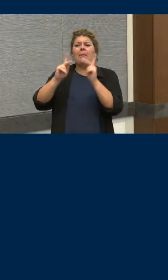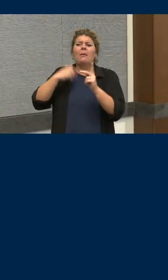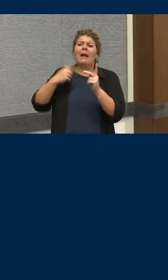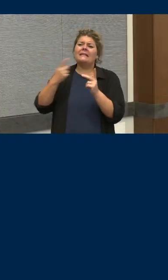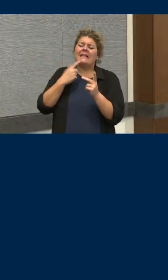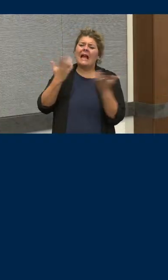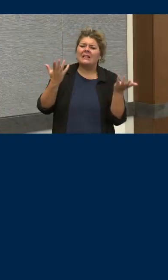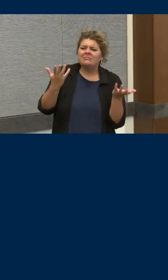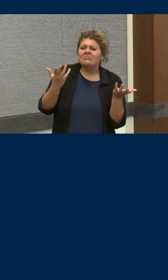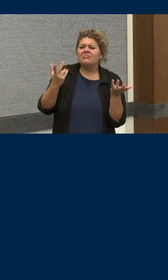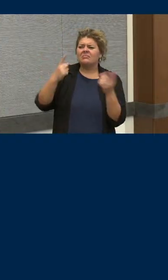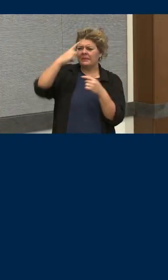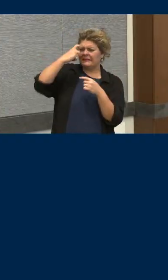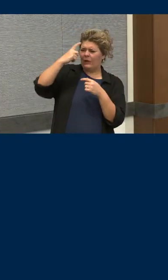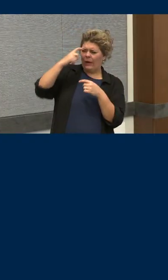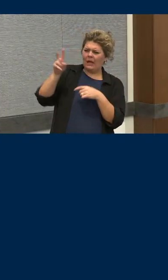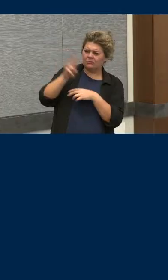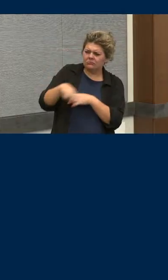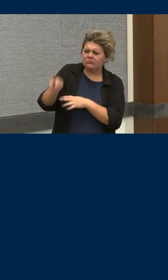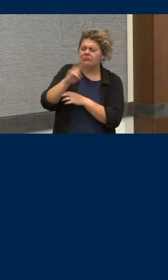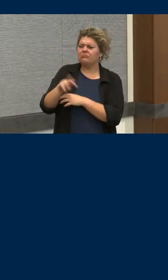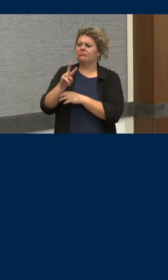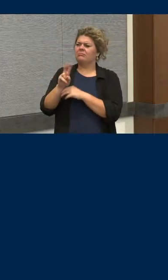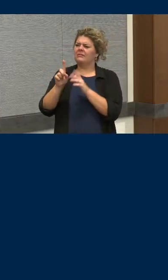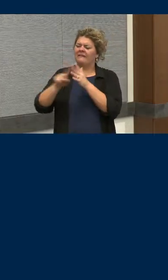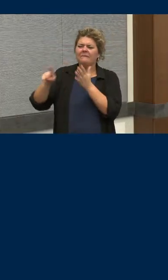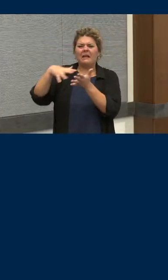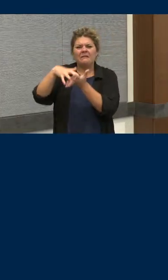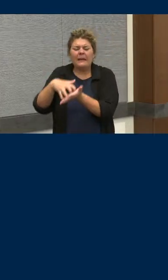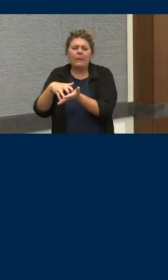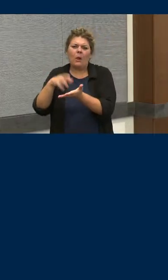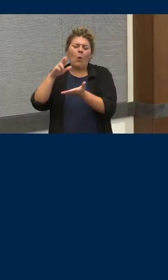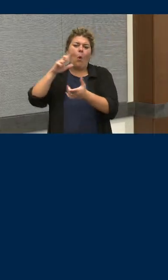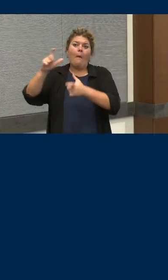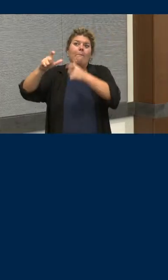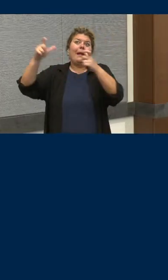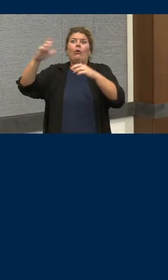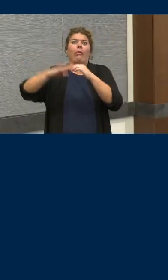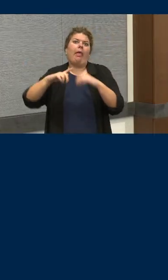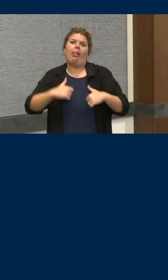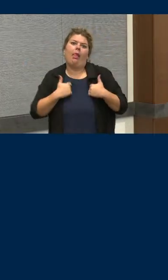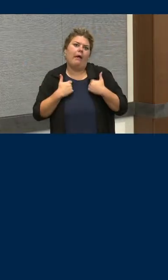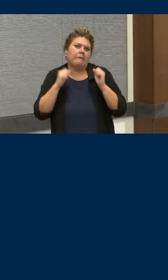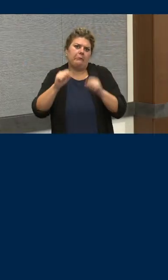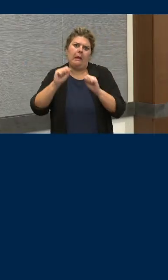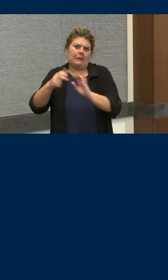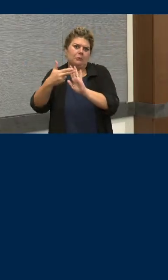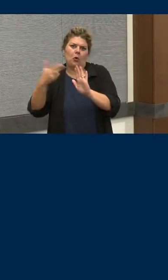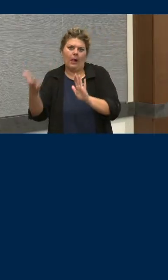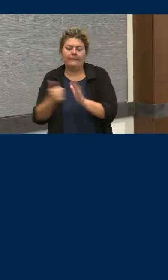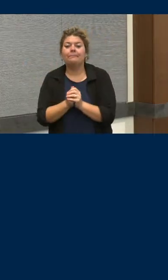resplendent, feeble, or bigger than life. But from Alexis de Toqueville, to